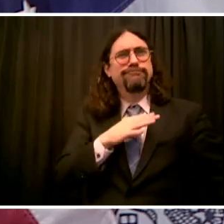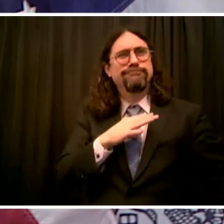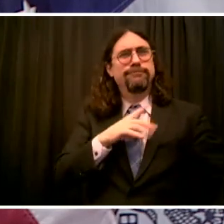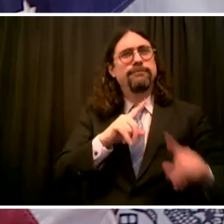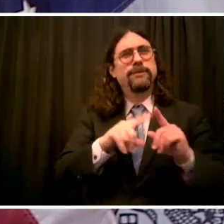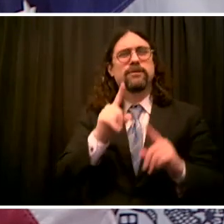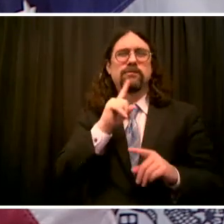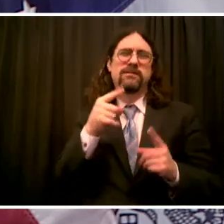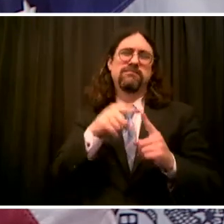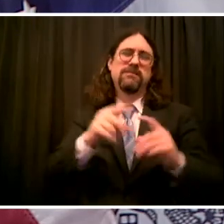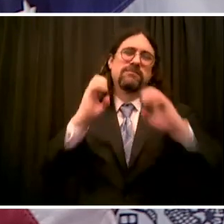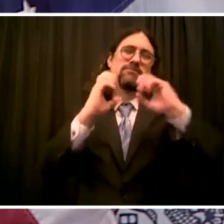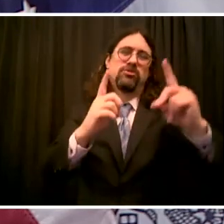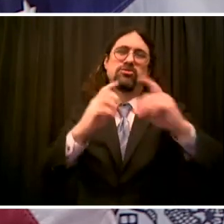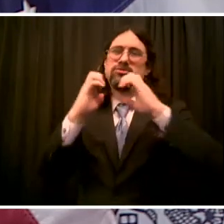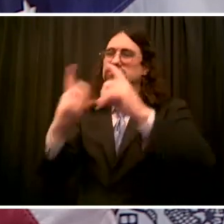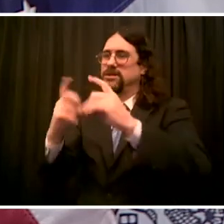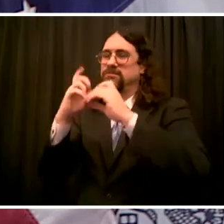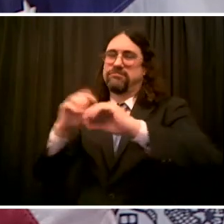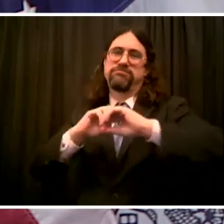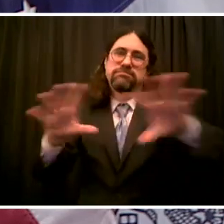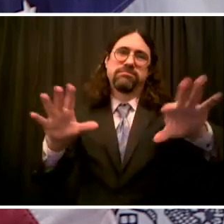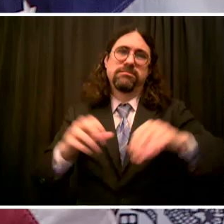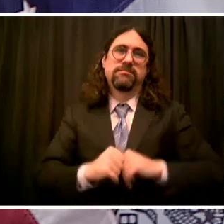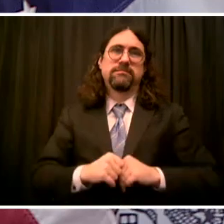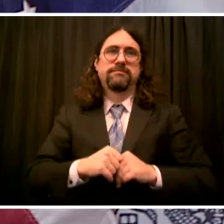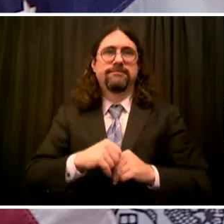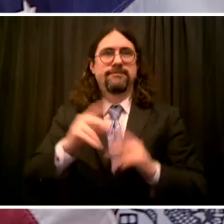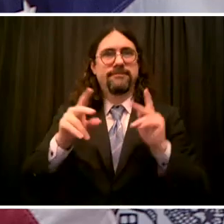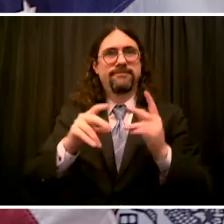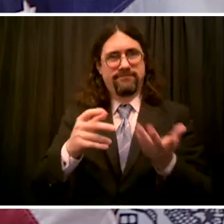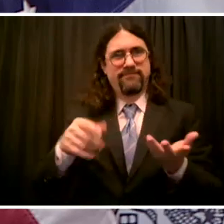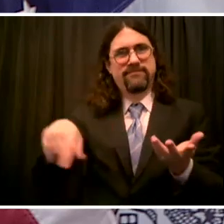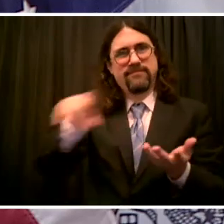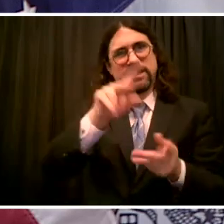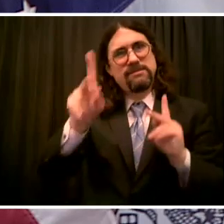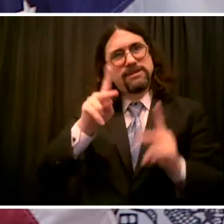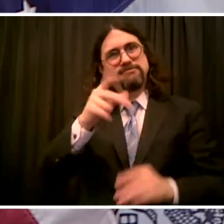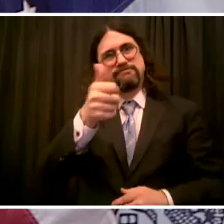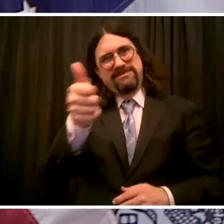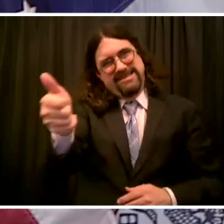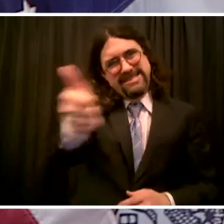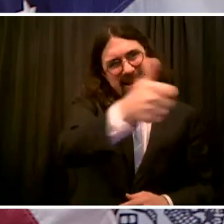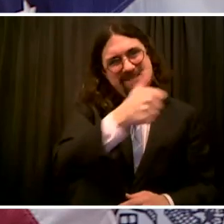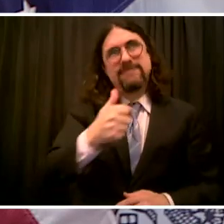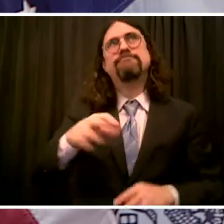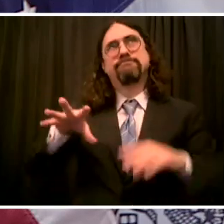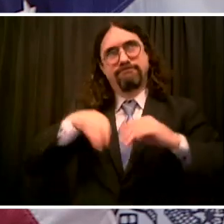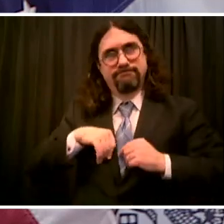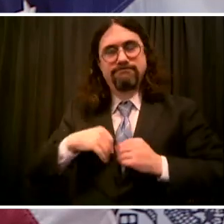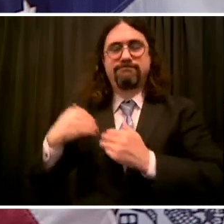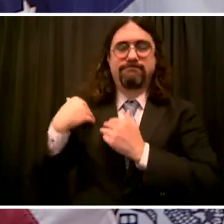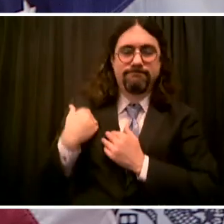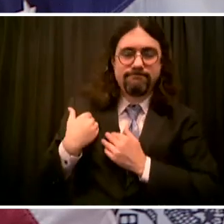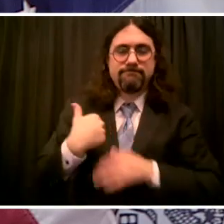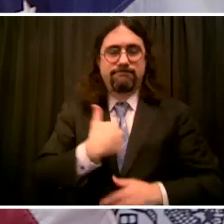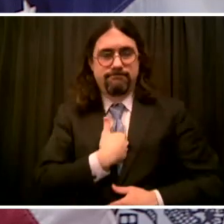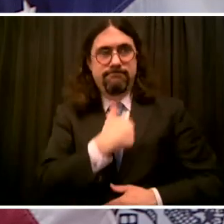THINK THE GOAL IS MOR EAND MORE EDUCATION. MORE AND MORE PRESENCE O UTIN